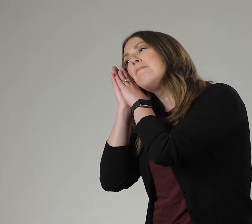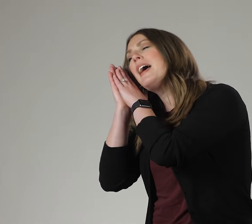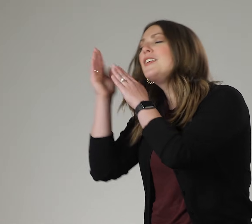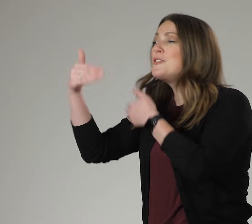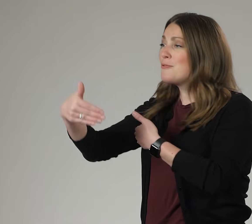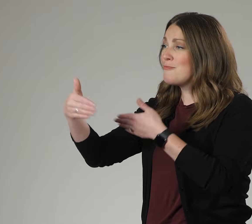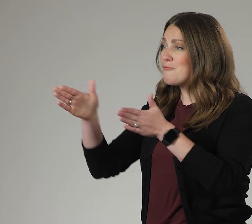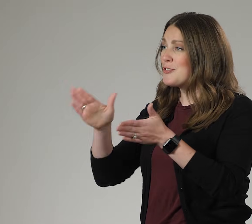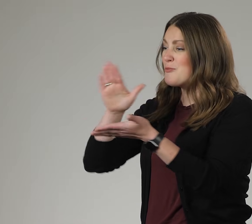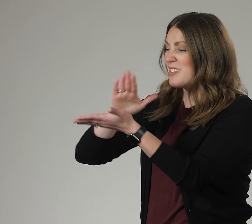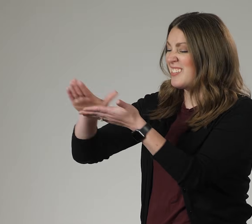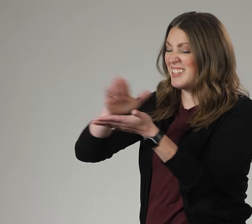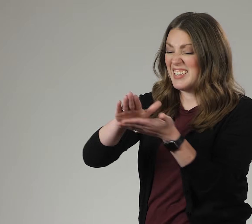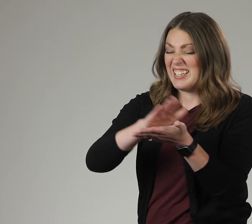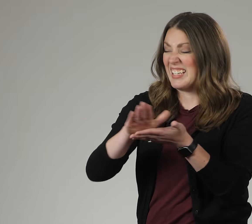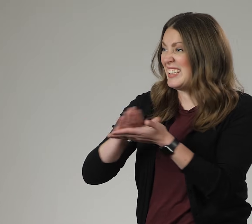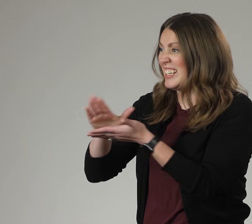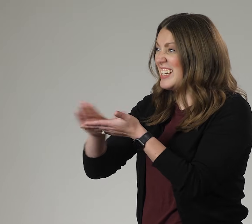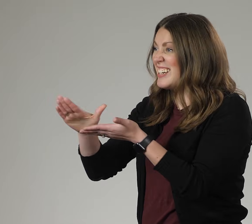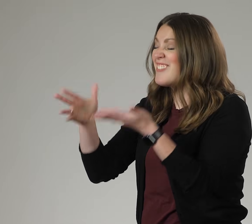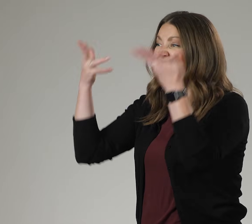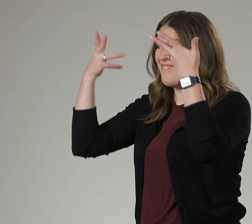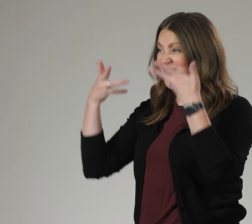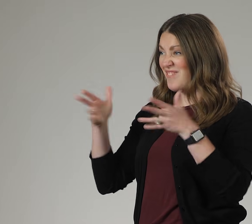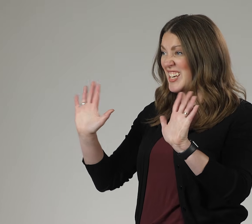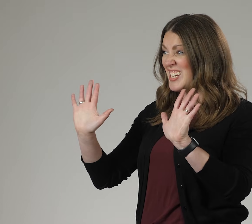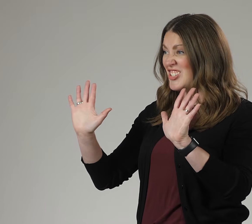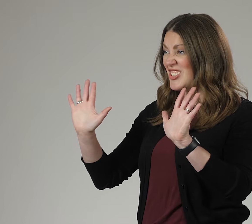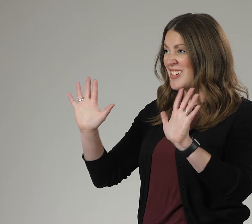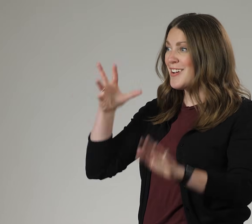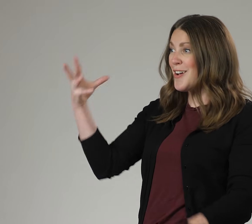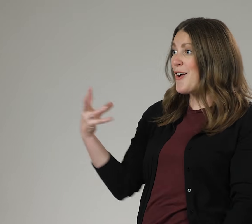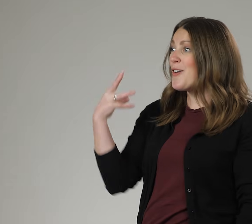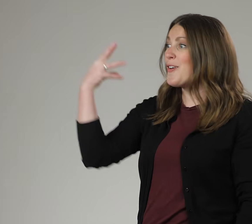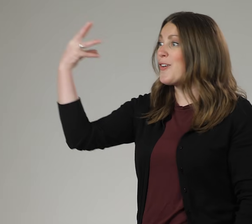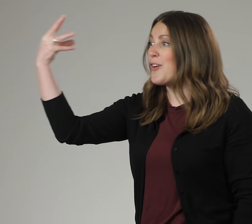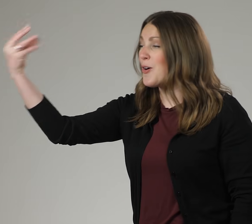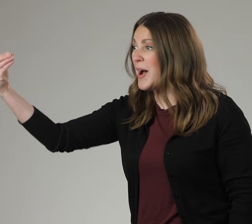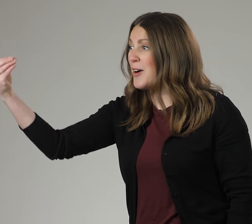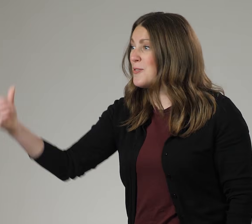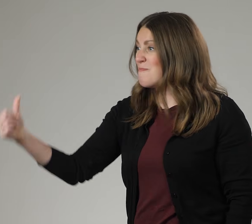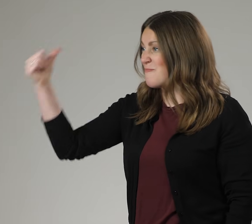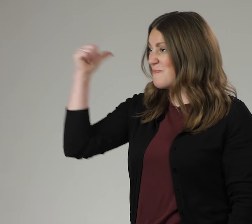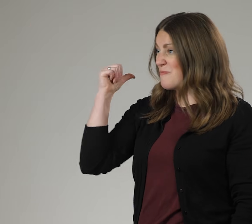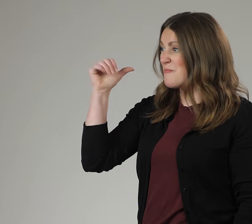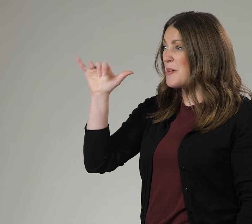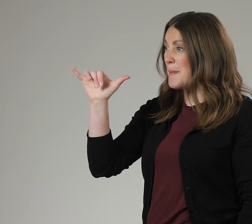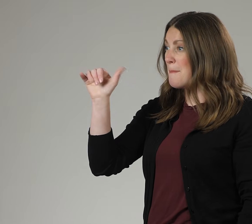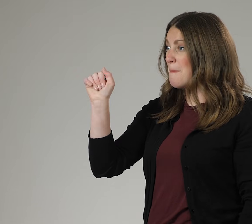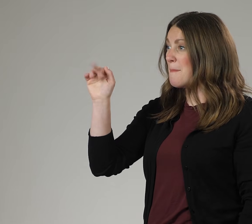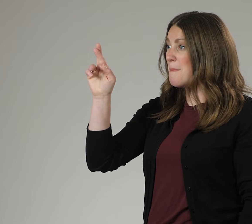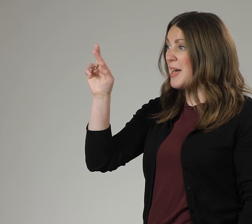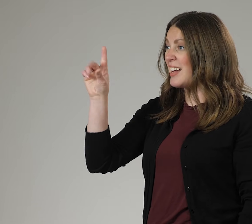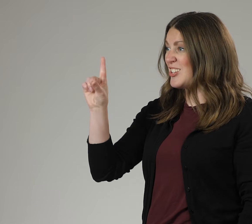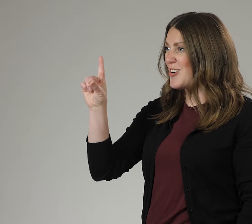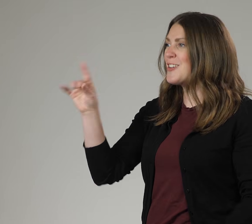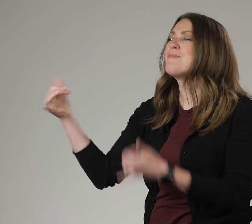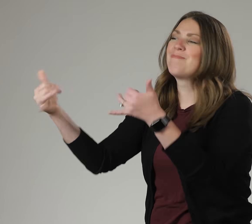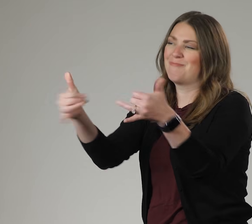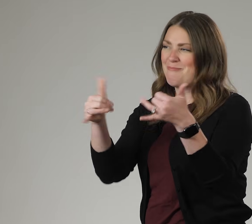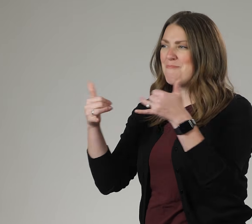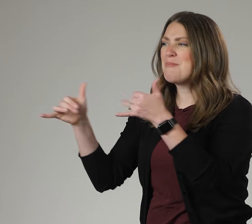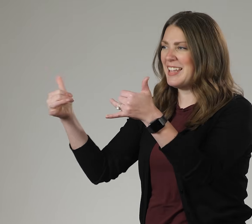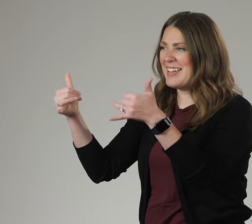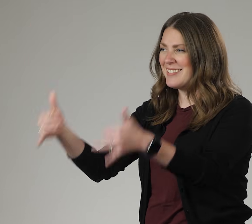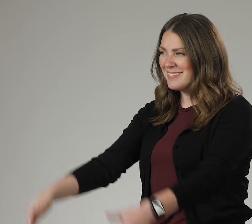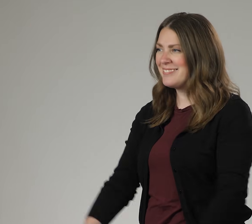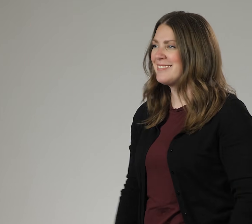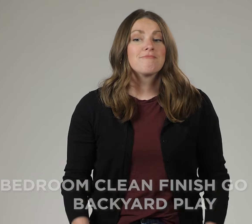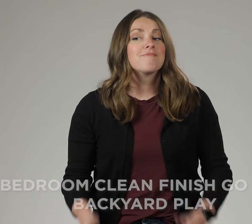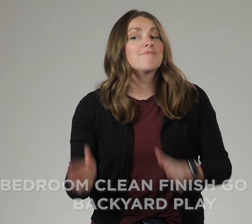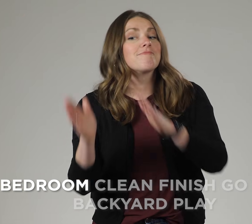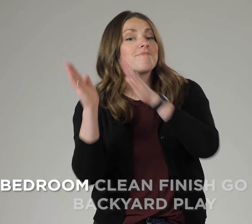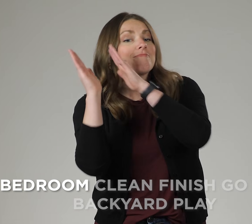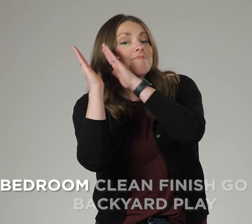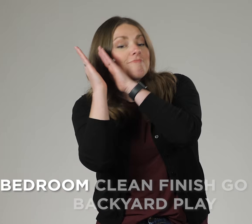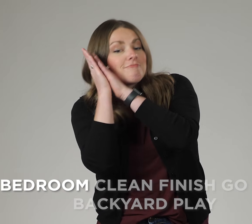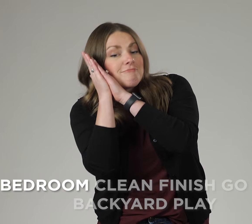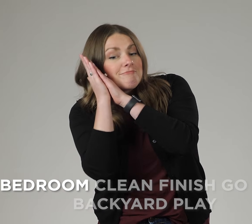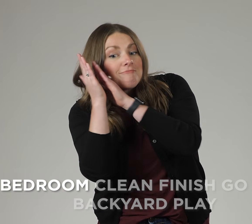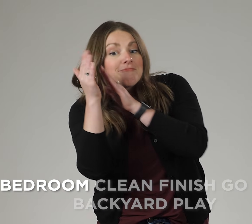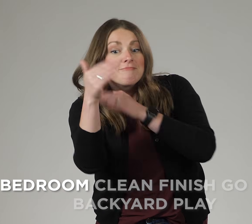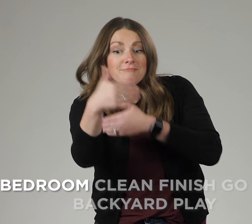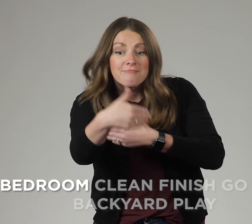'Bed room clean finish go out backyard play'.